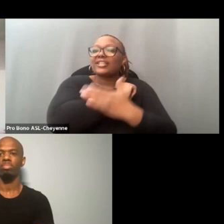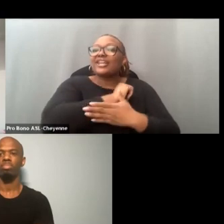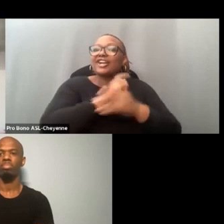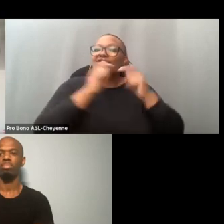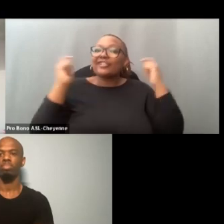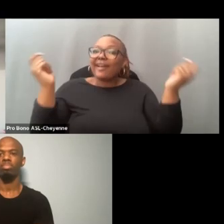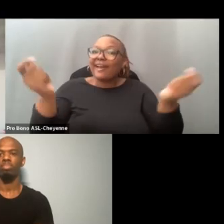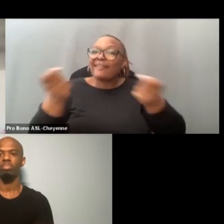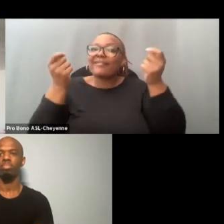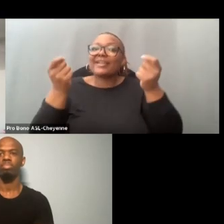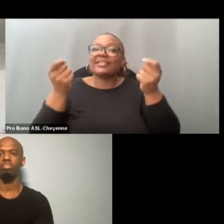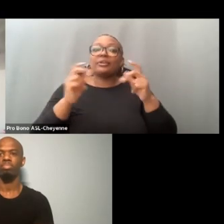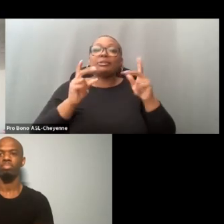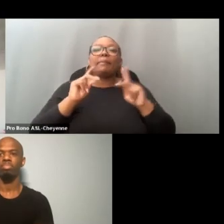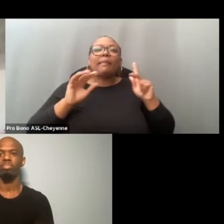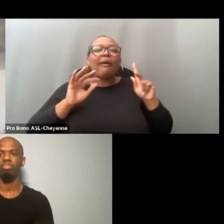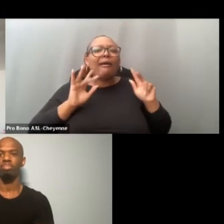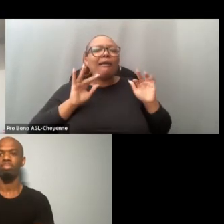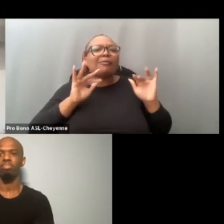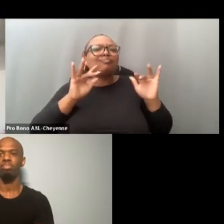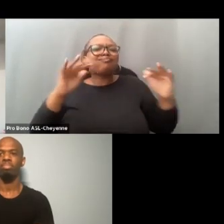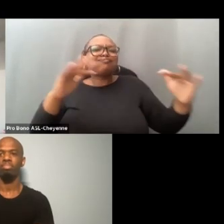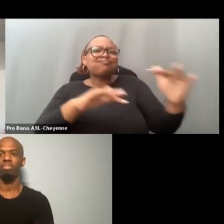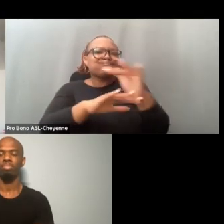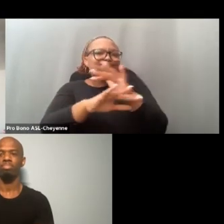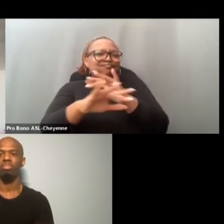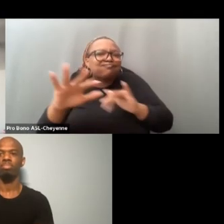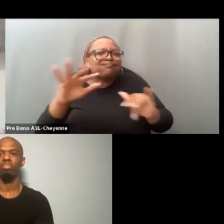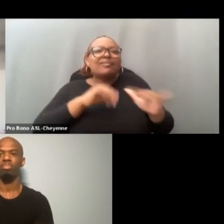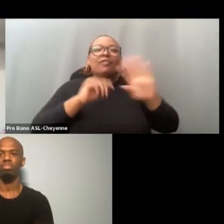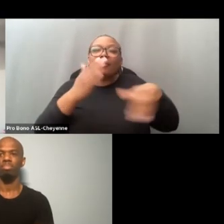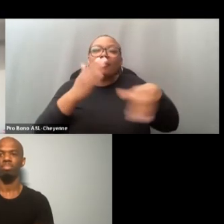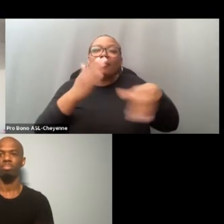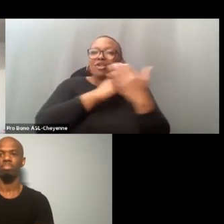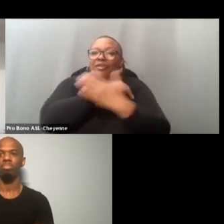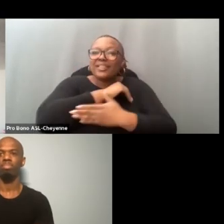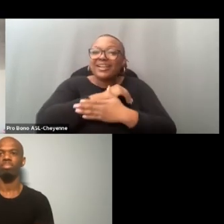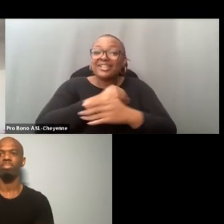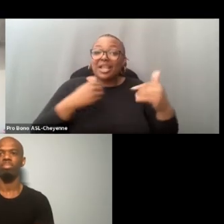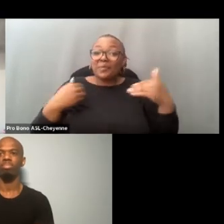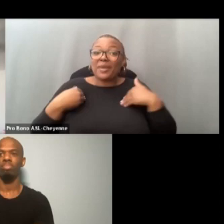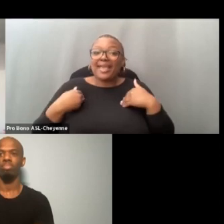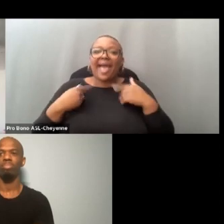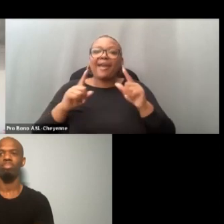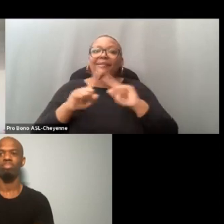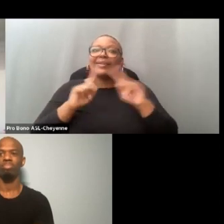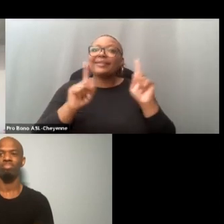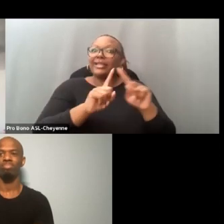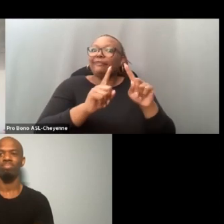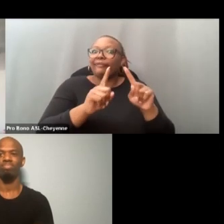so we bring people together from all over the country. We have residencies in neighboring countries.